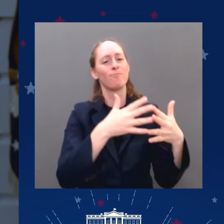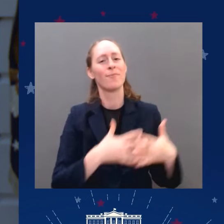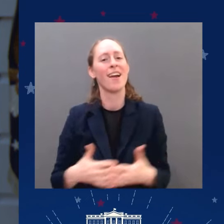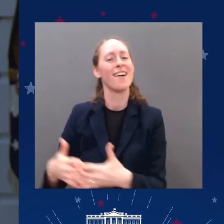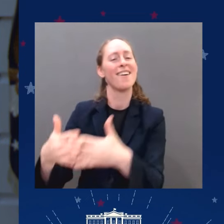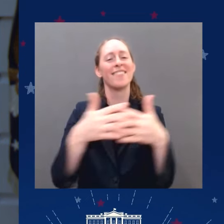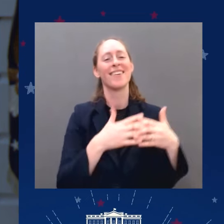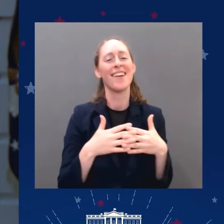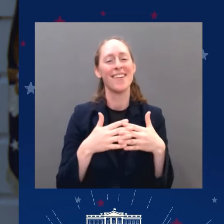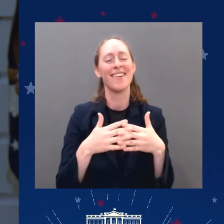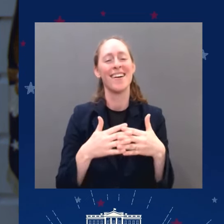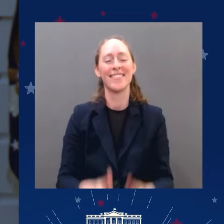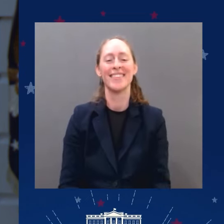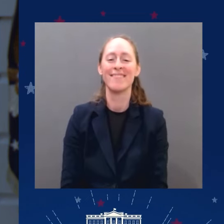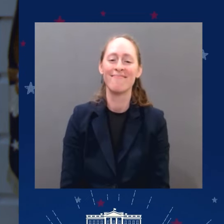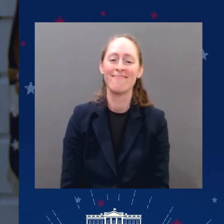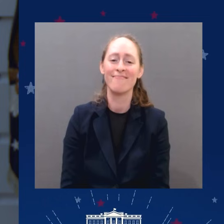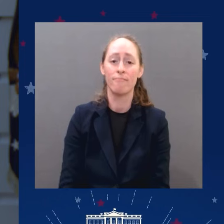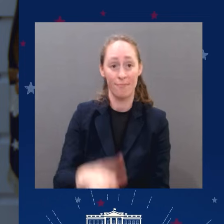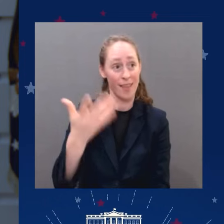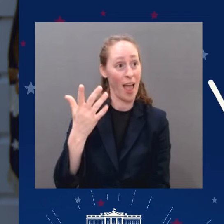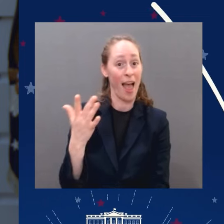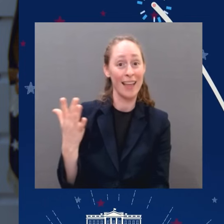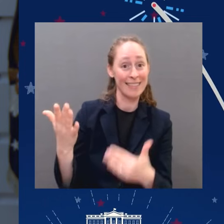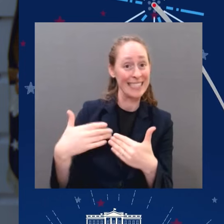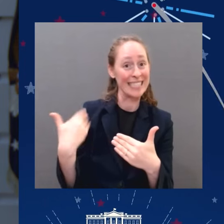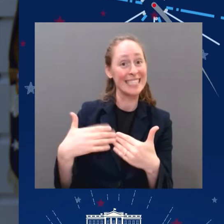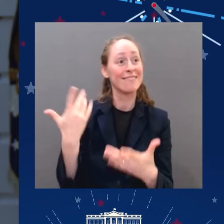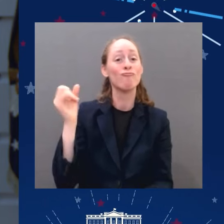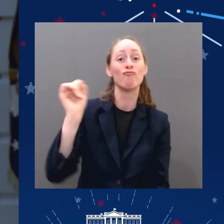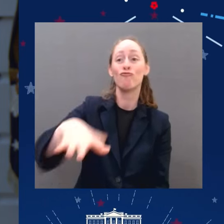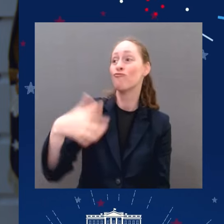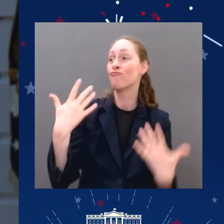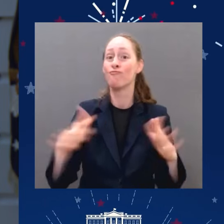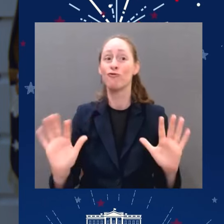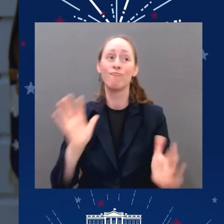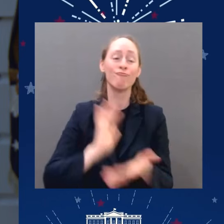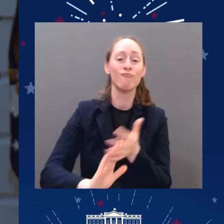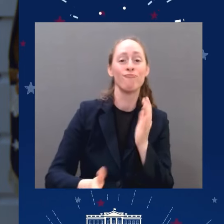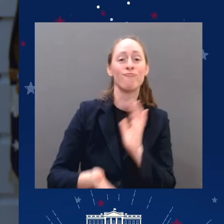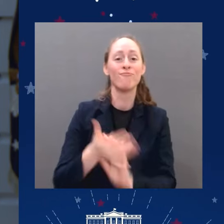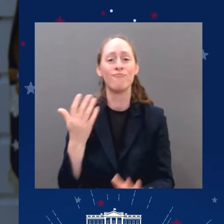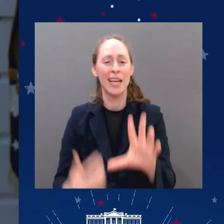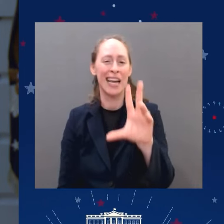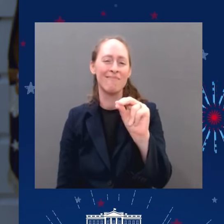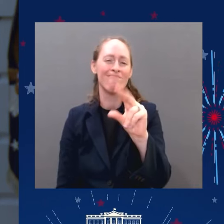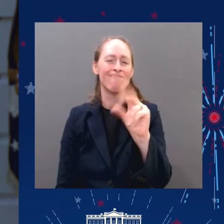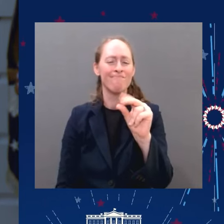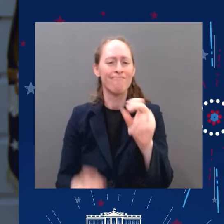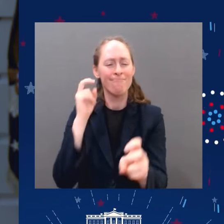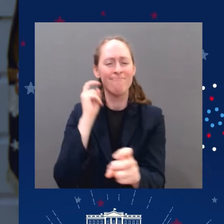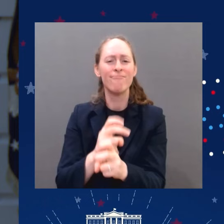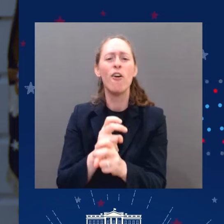It never has been. It's often been the case that after we've taken giant steps forward, we've taken a few steps backwards.